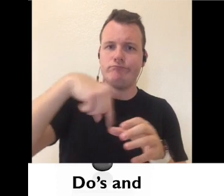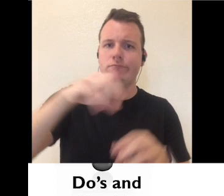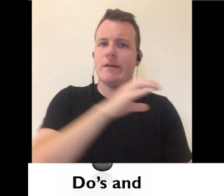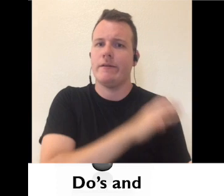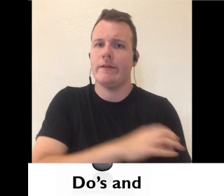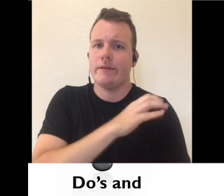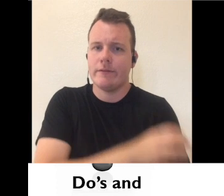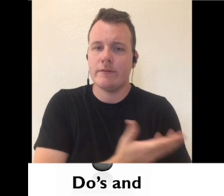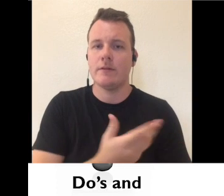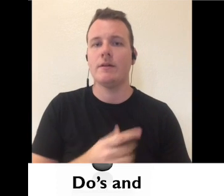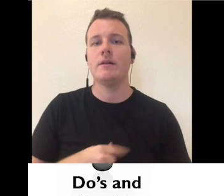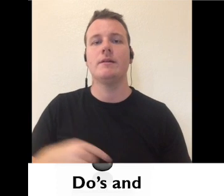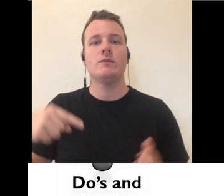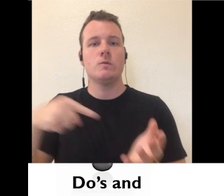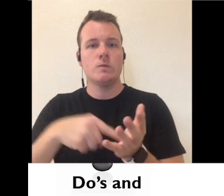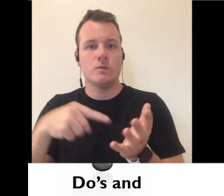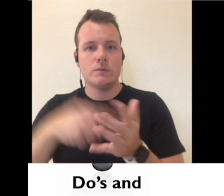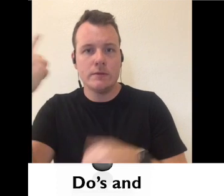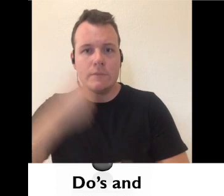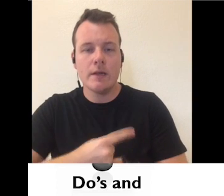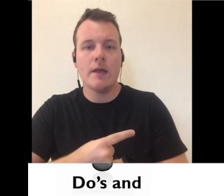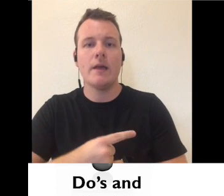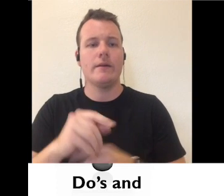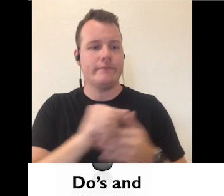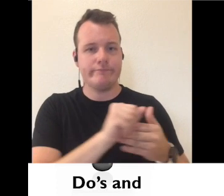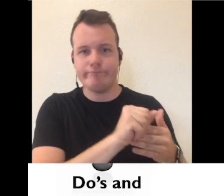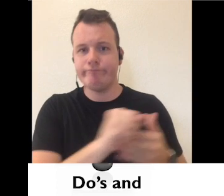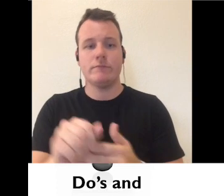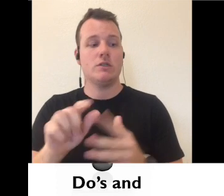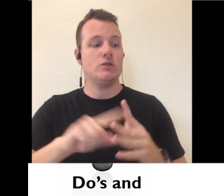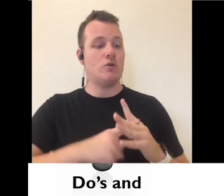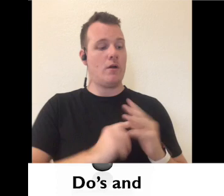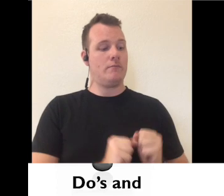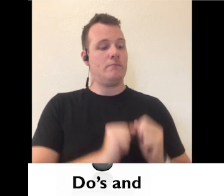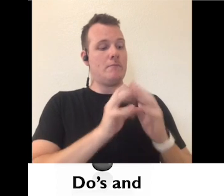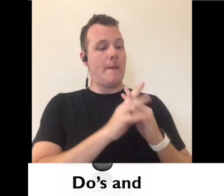clinic and deadlines to guide the practice through it from start up